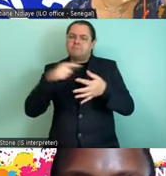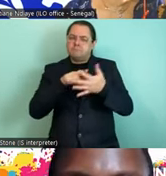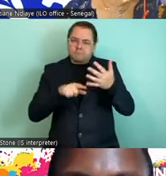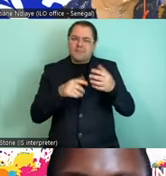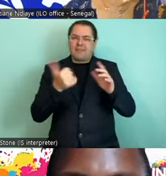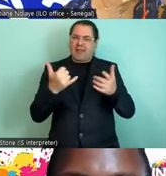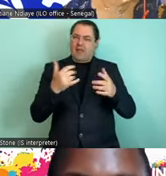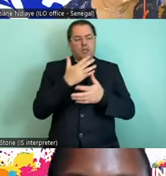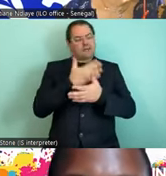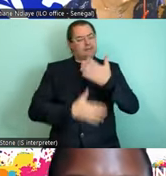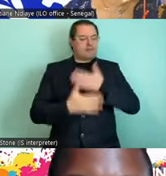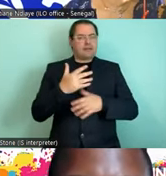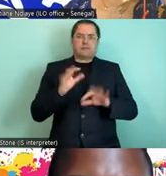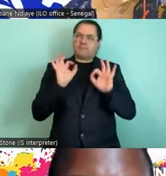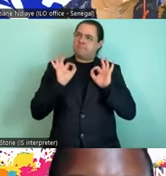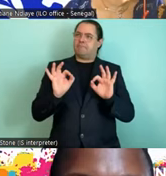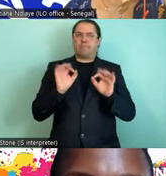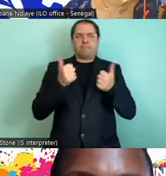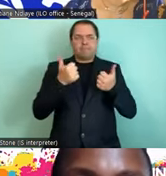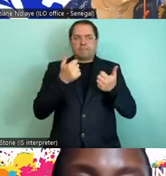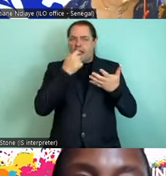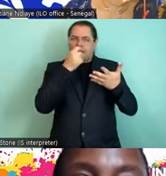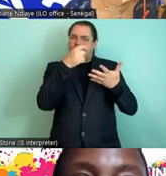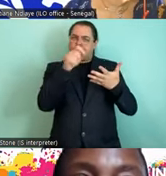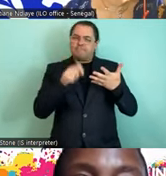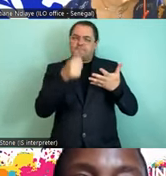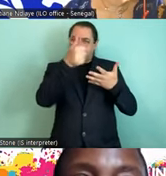that helped us understand where 10:37:09 We want to come through a questionnaire